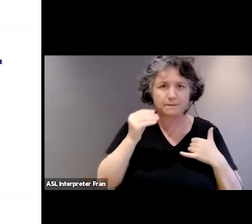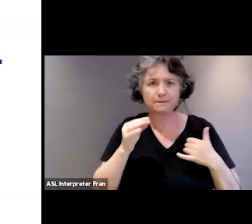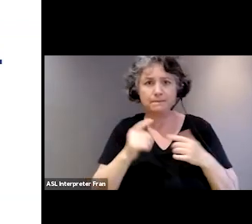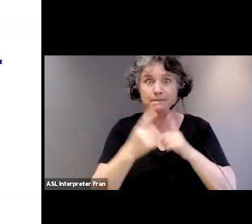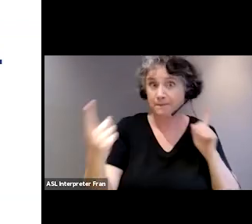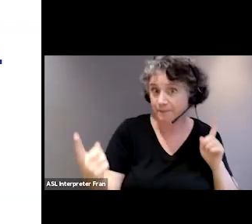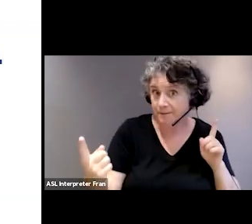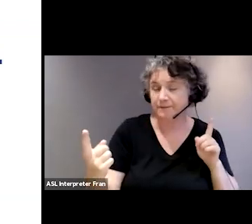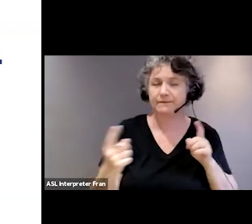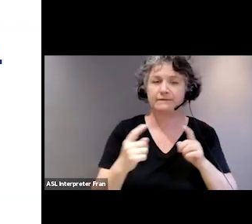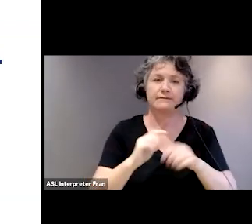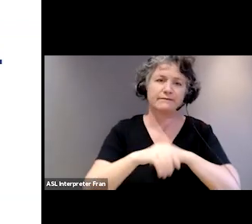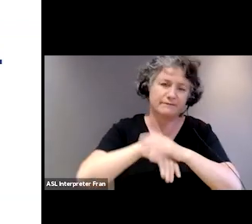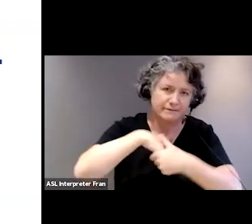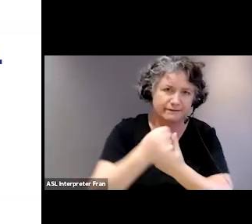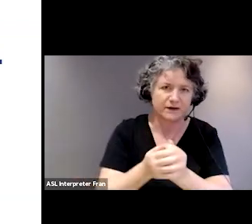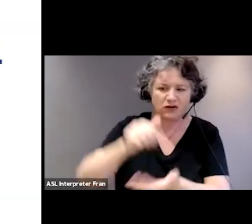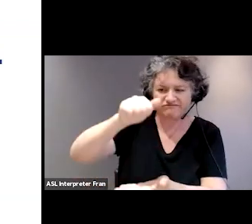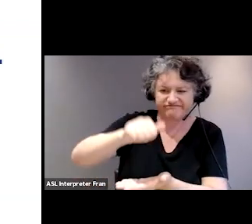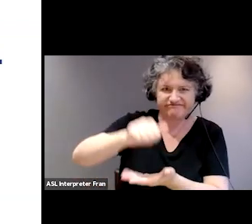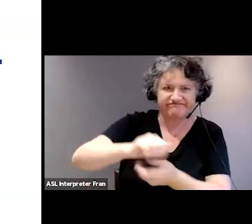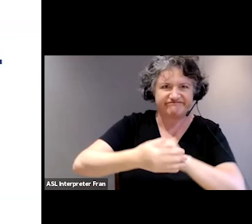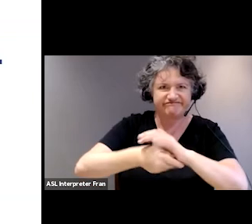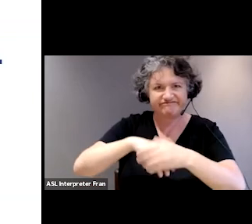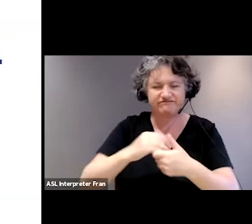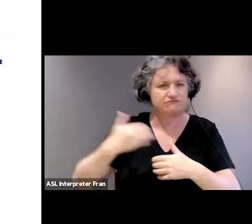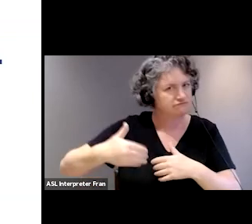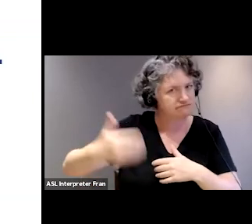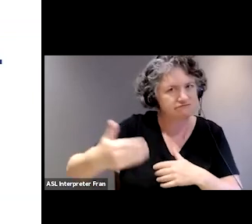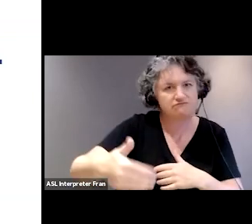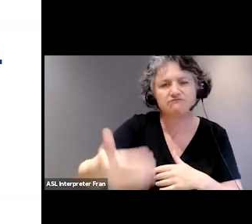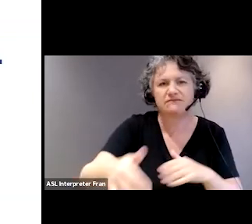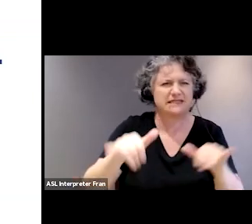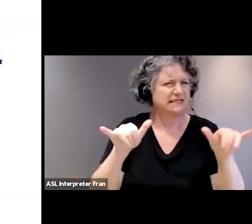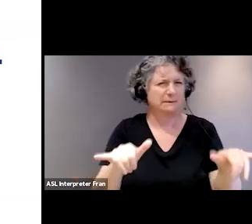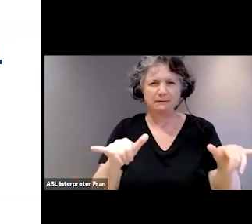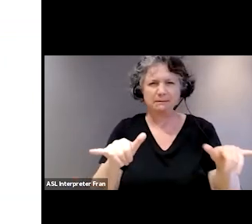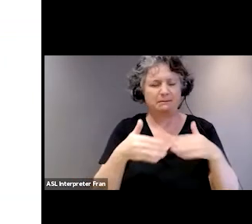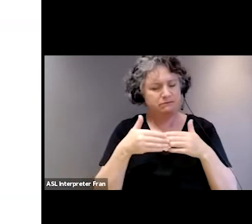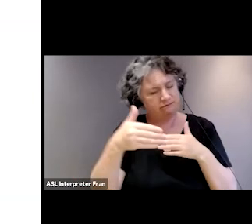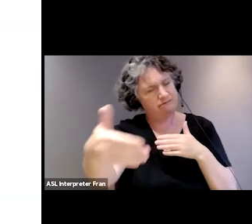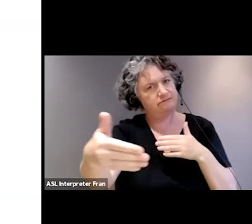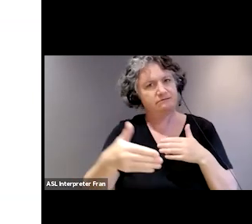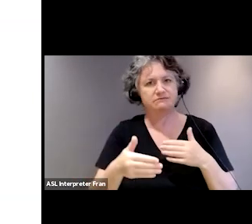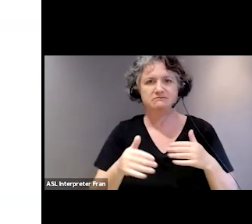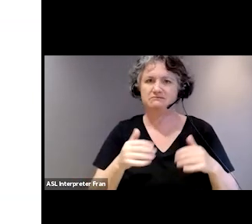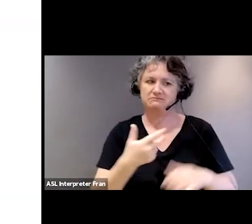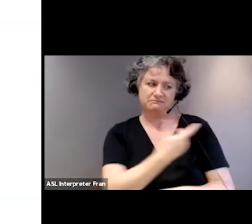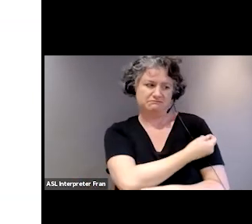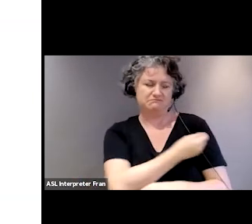family or community.